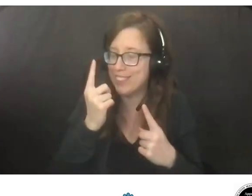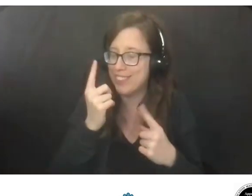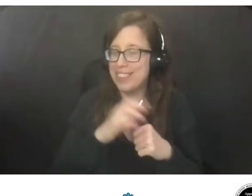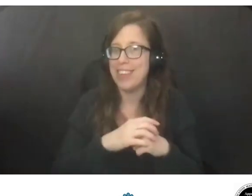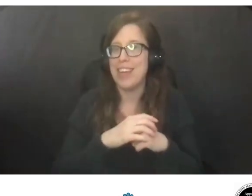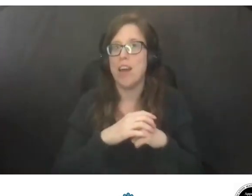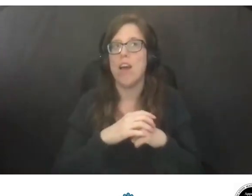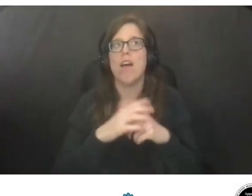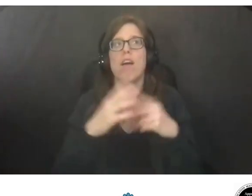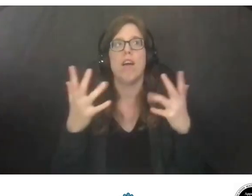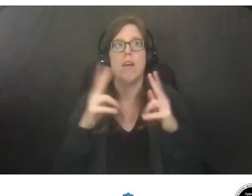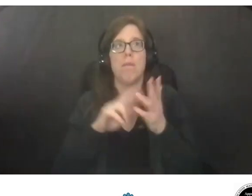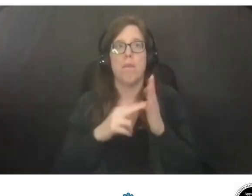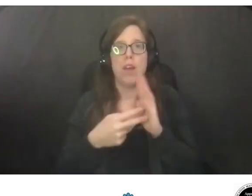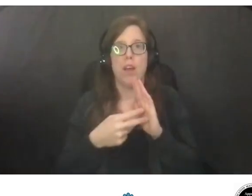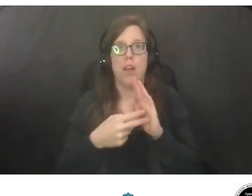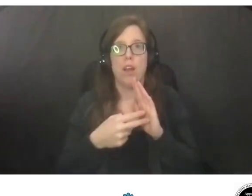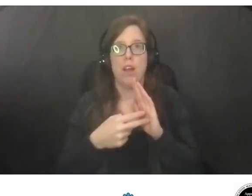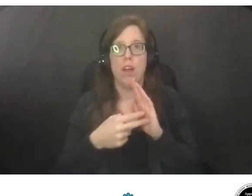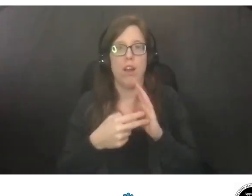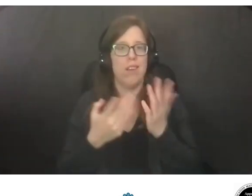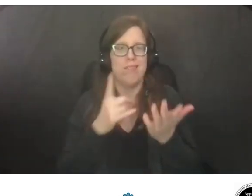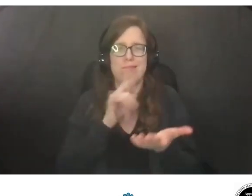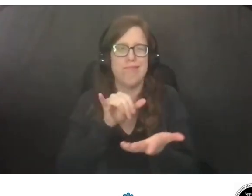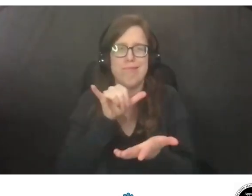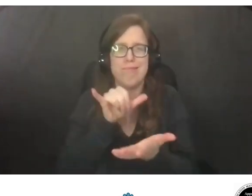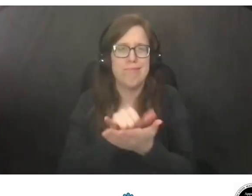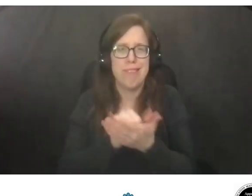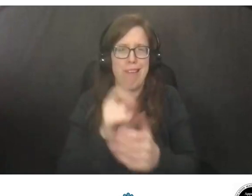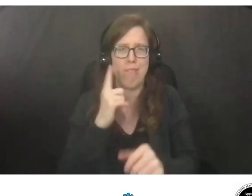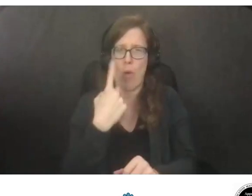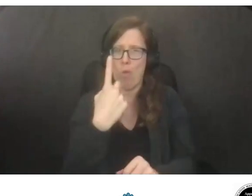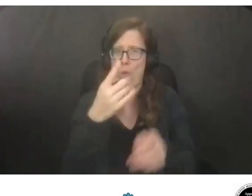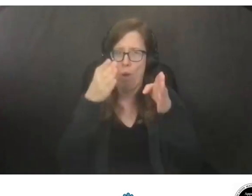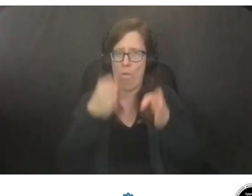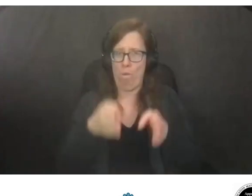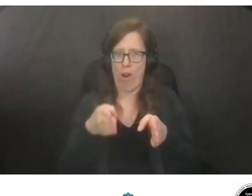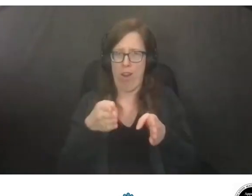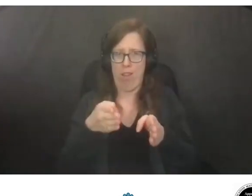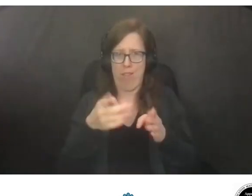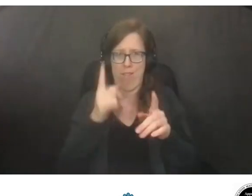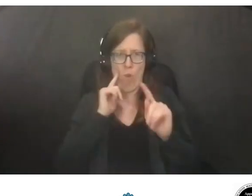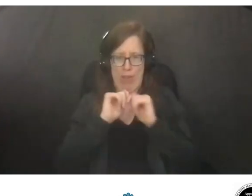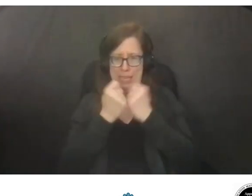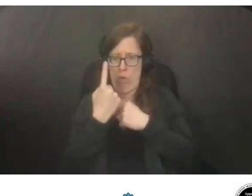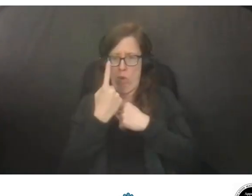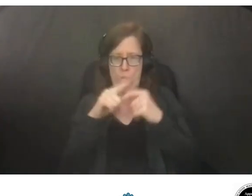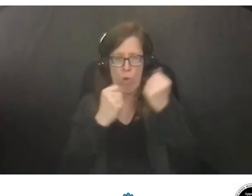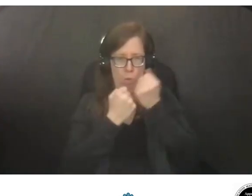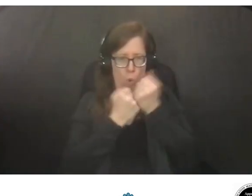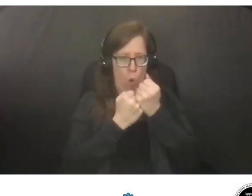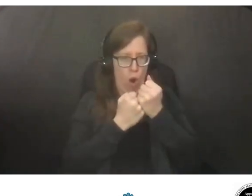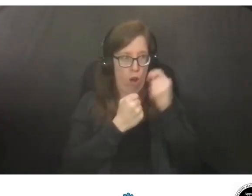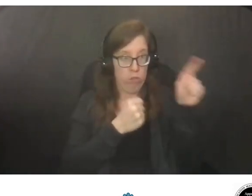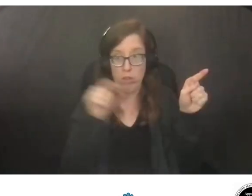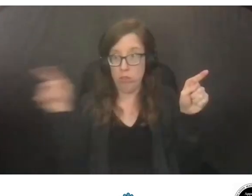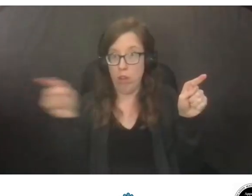It would be absolutely impossible for one person on the team to support all of these areas,